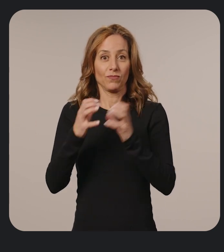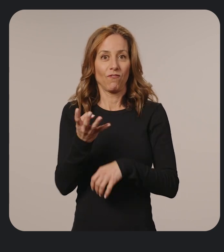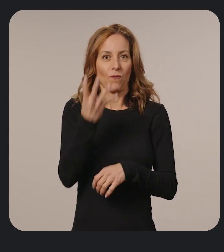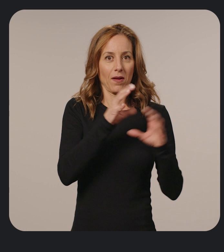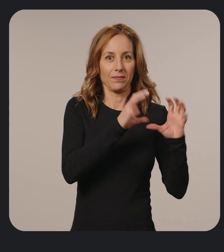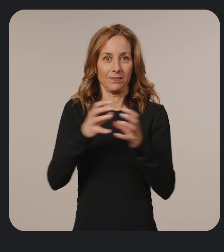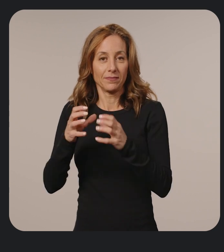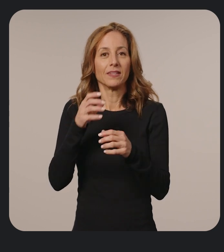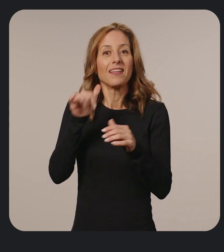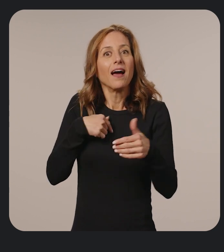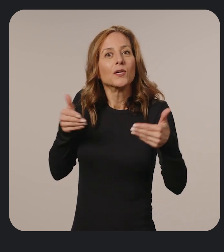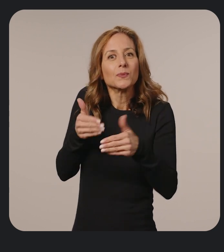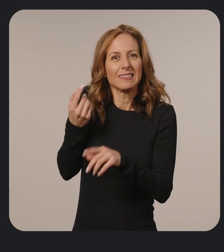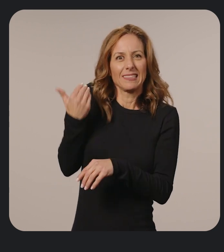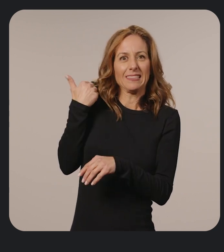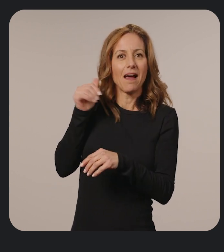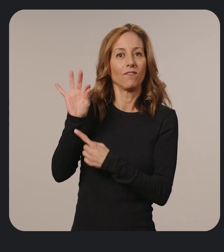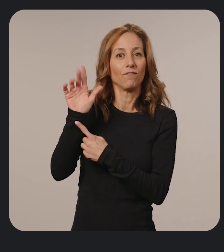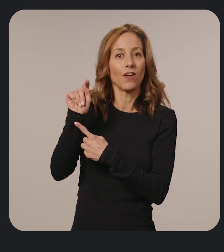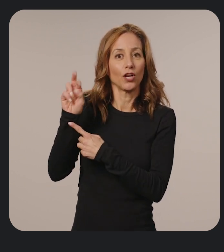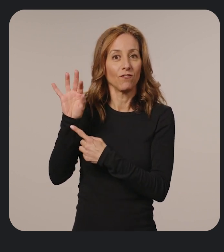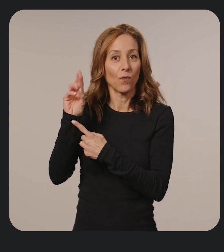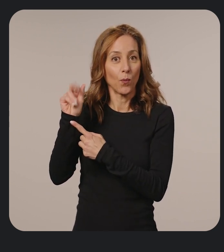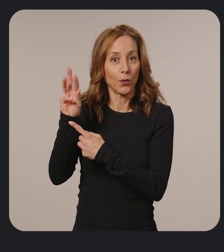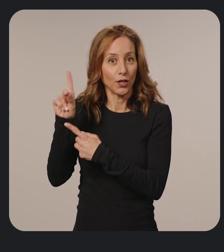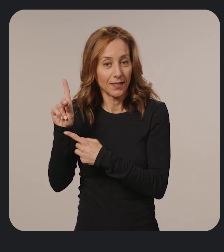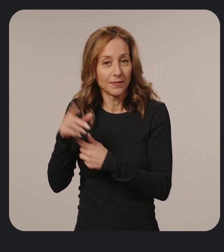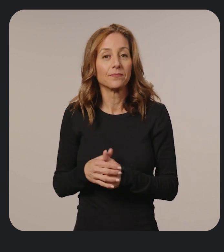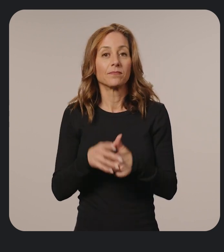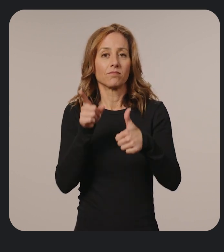categories we introduced earlier this year at Flutter Forward.